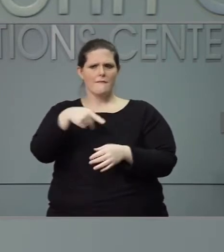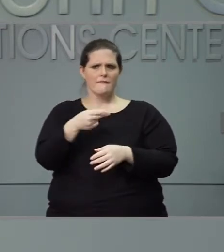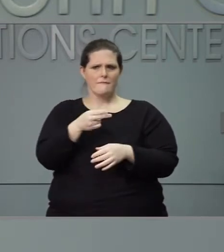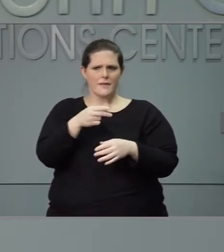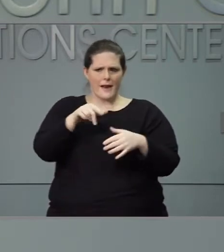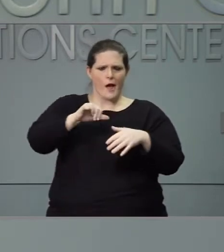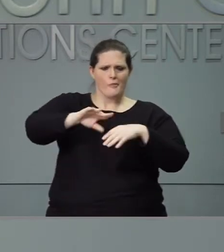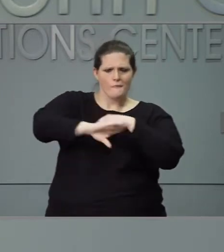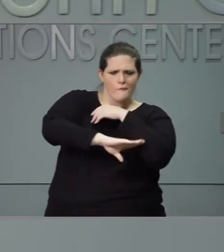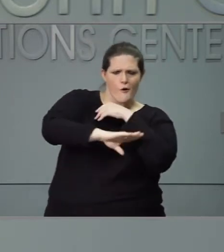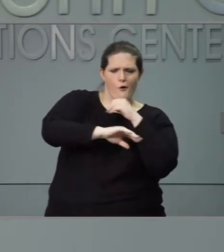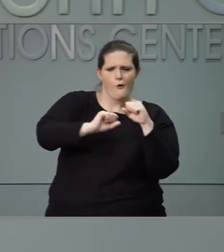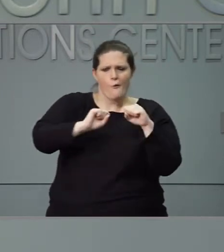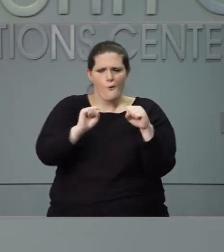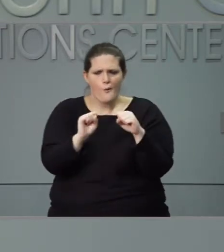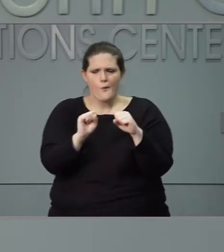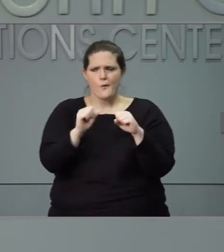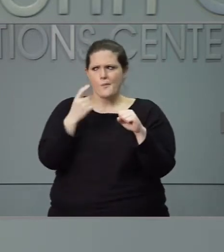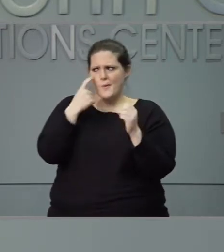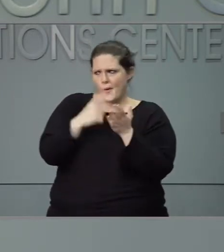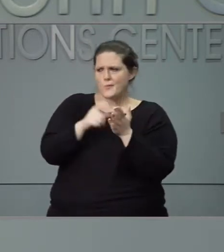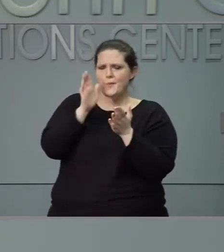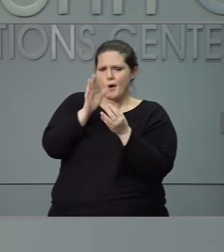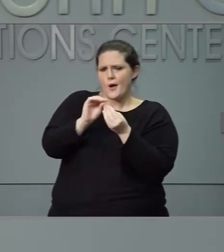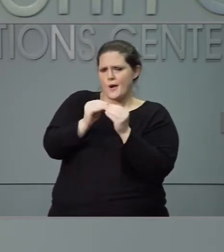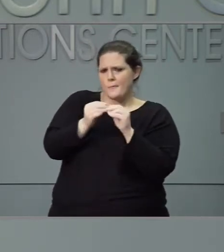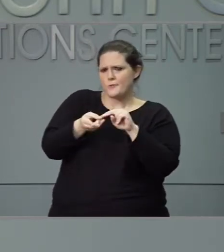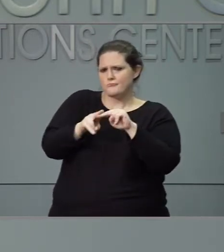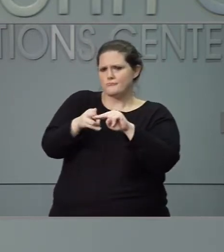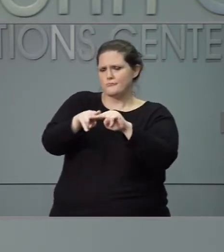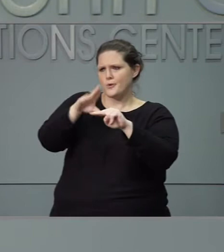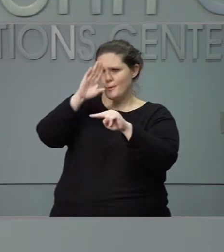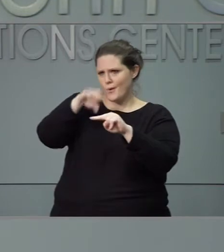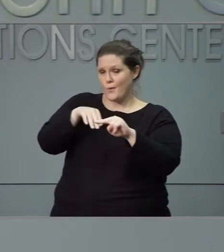SON LAS QUE SALEN Y REGRESAN CON EL VIRUS, TODOS TENEMOS QUE